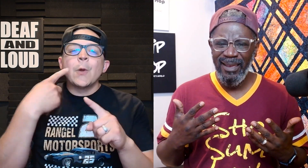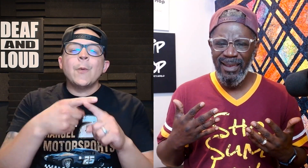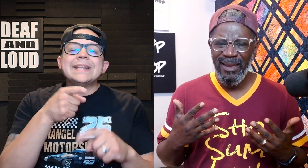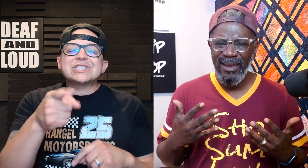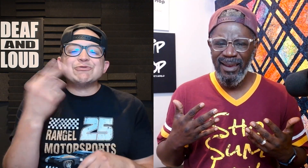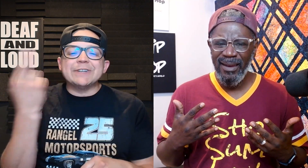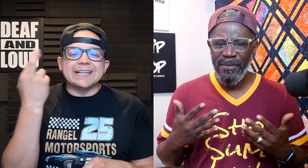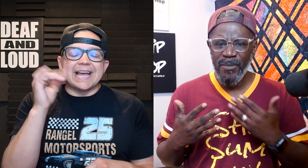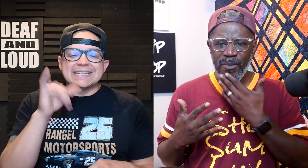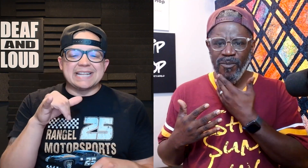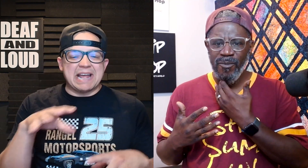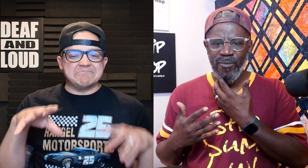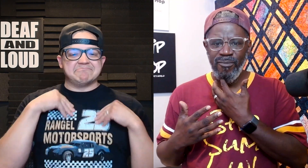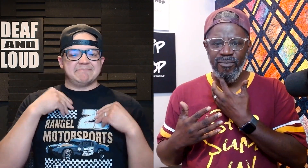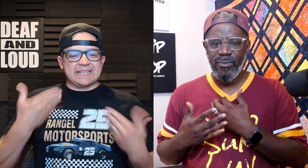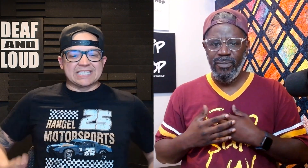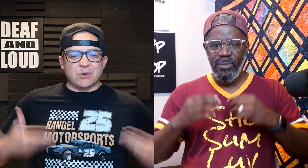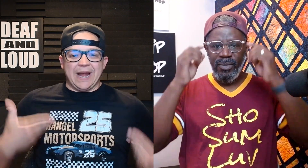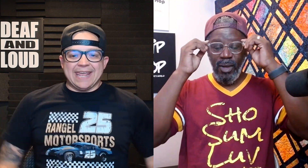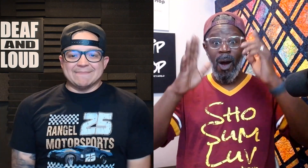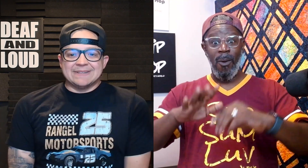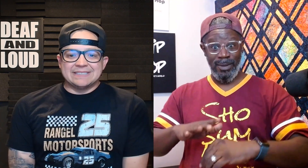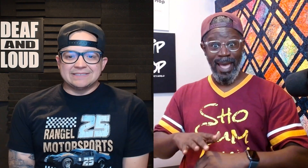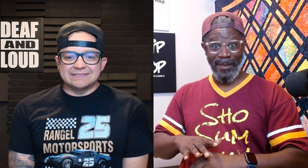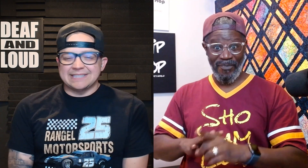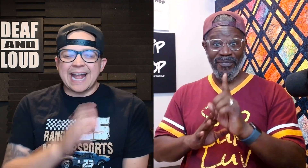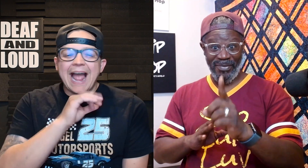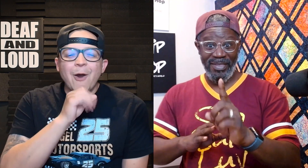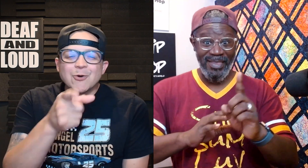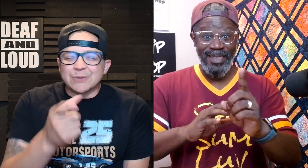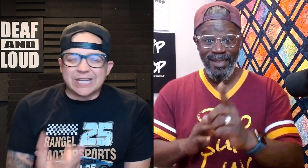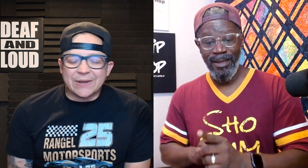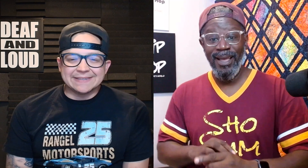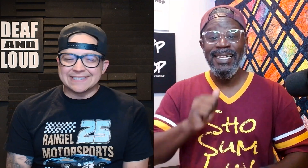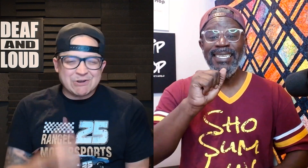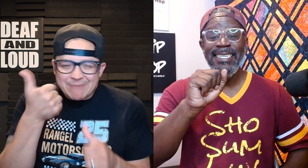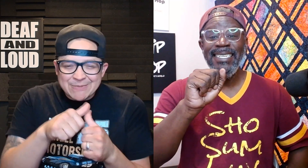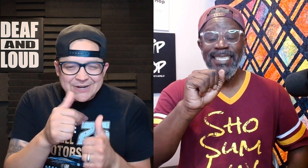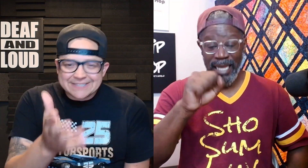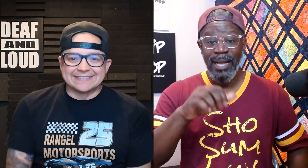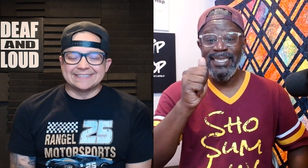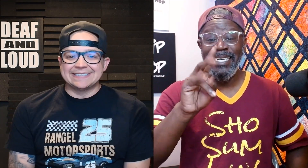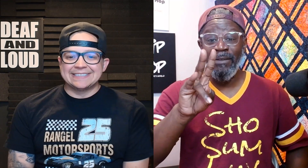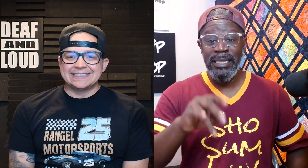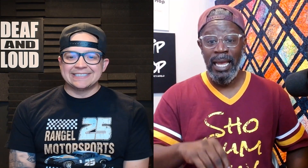When did you realize that, this is who I am? Like, how old were you? Do you remember? Oh, yeah, 17.